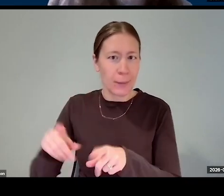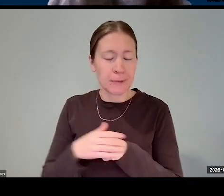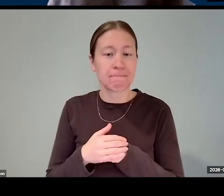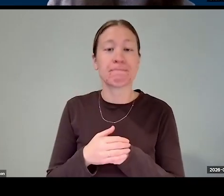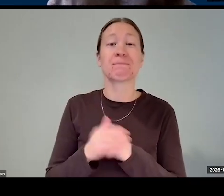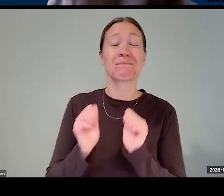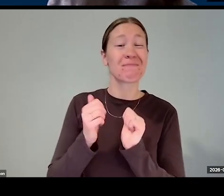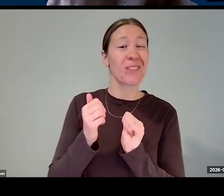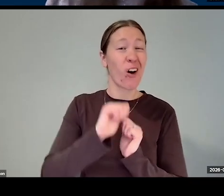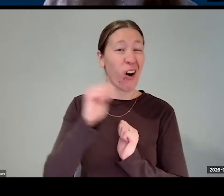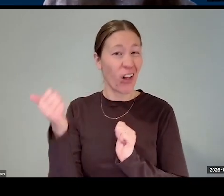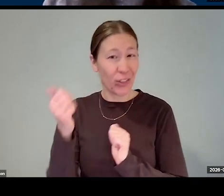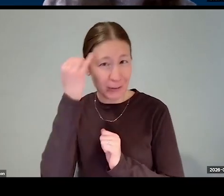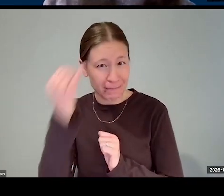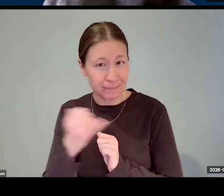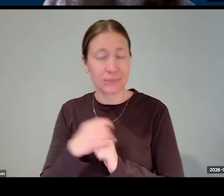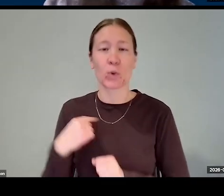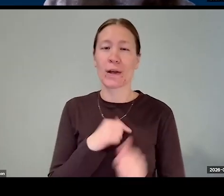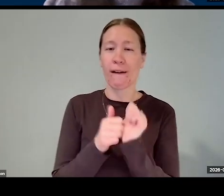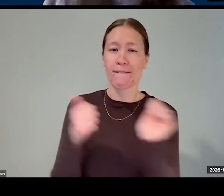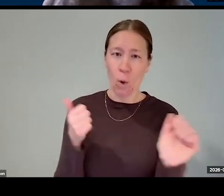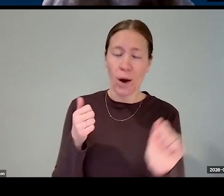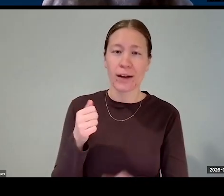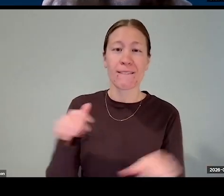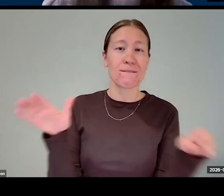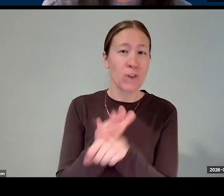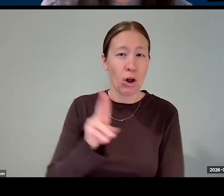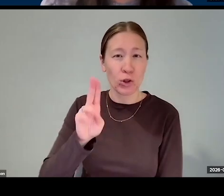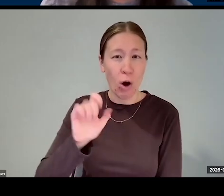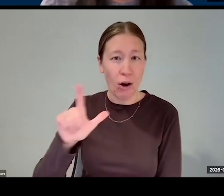so like HTTPS colon slash slash.